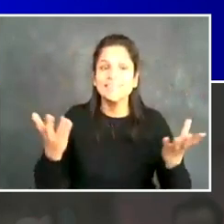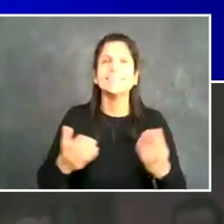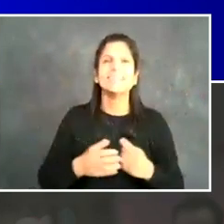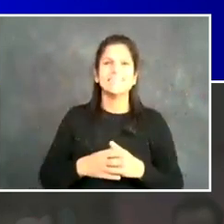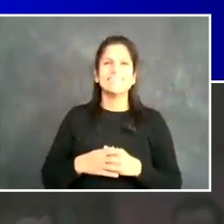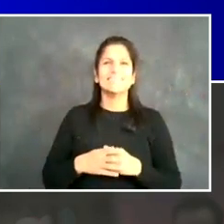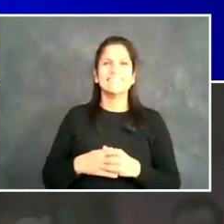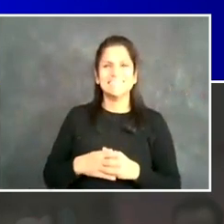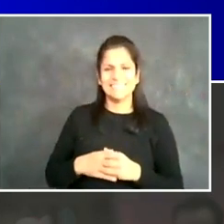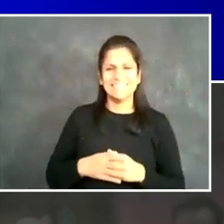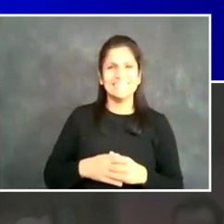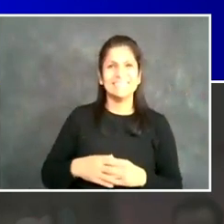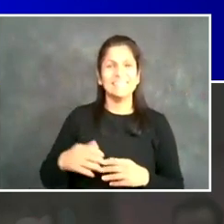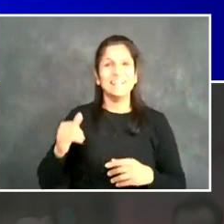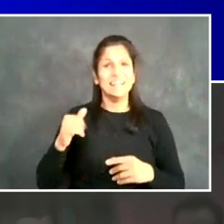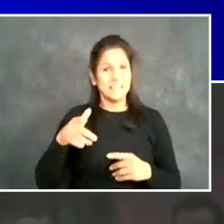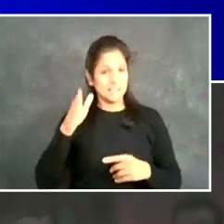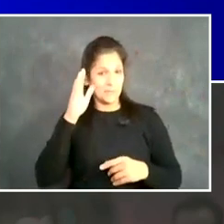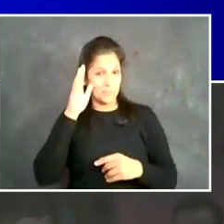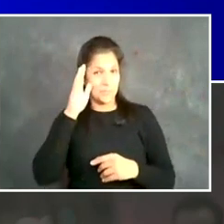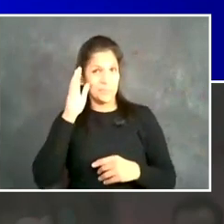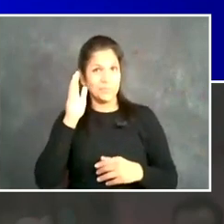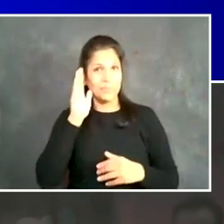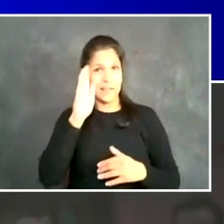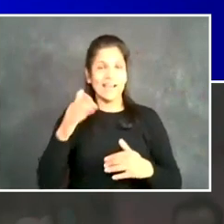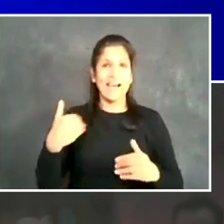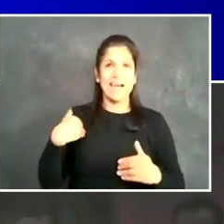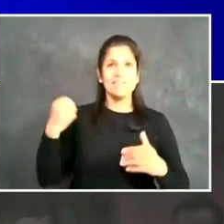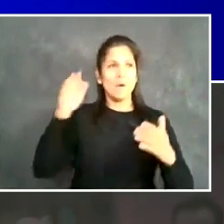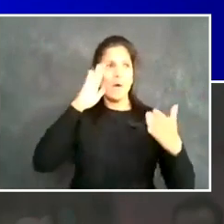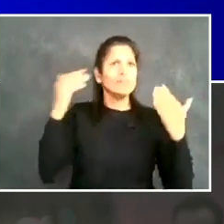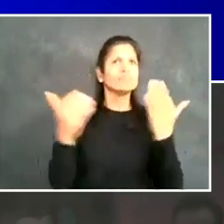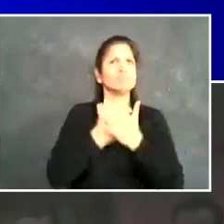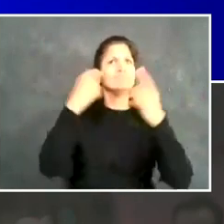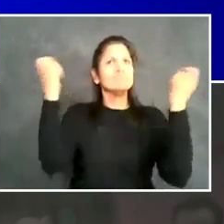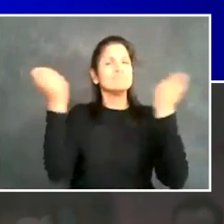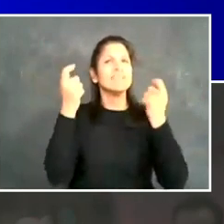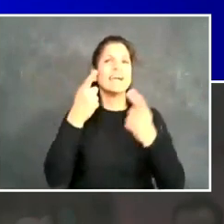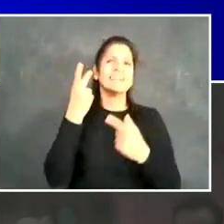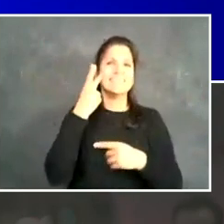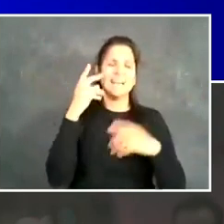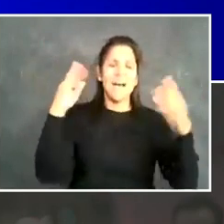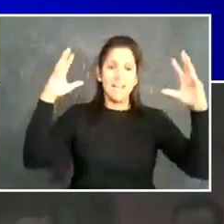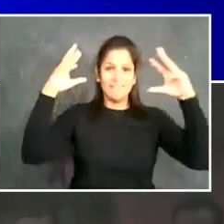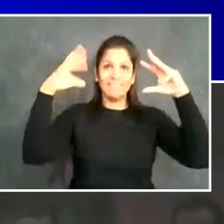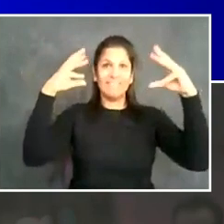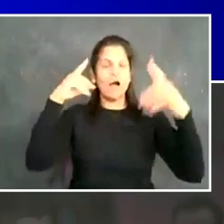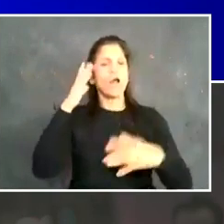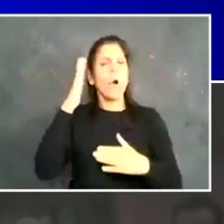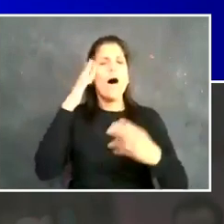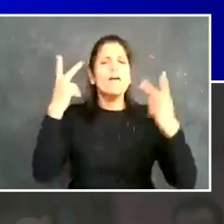GOING TO HAVE A VERY, VERY GOOD